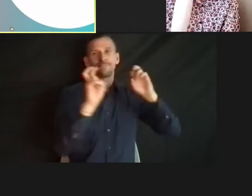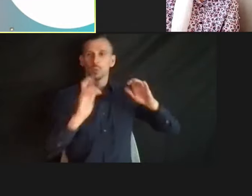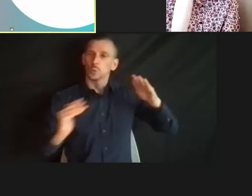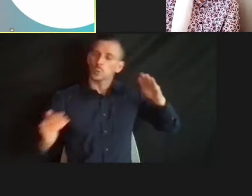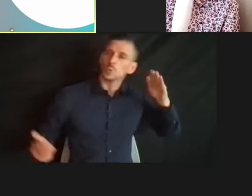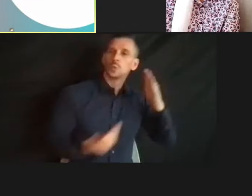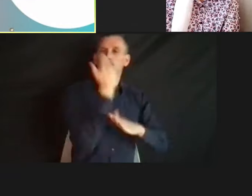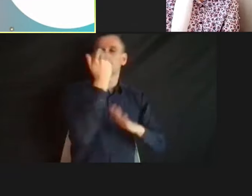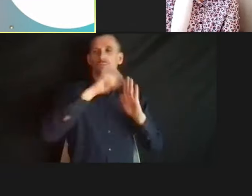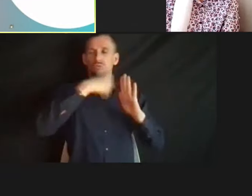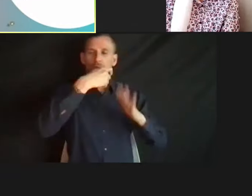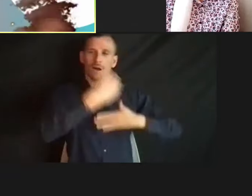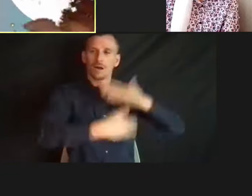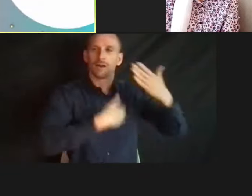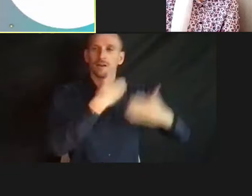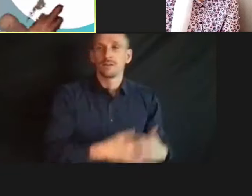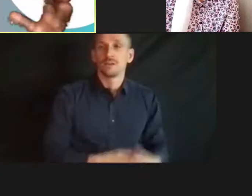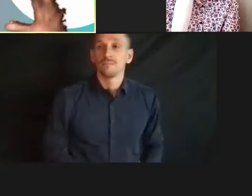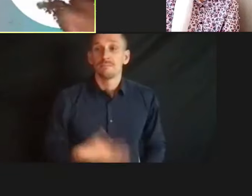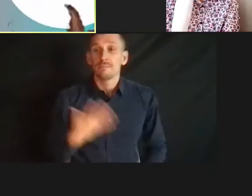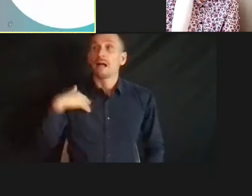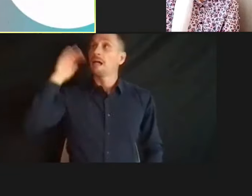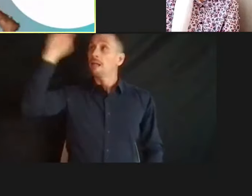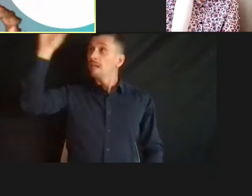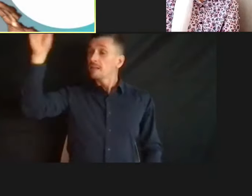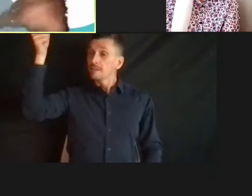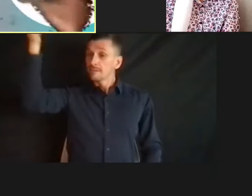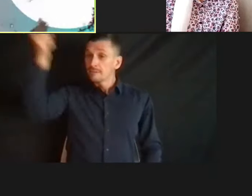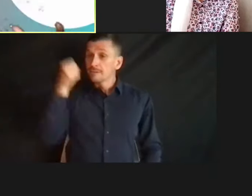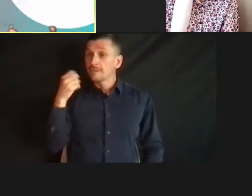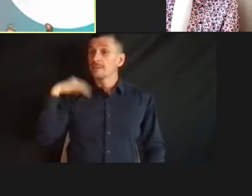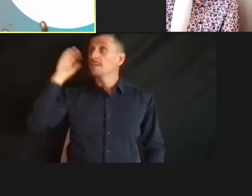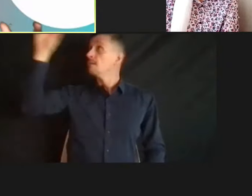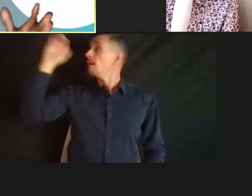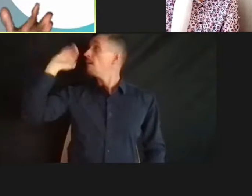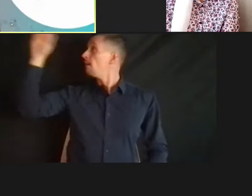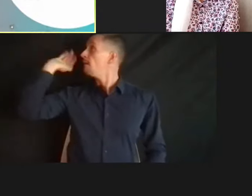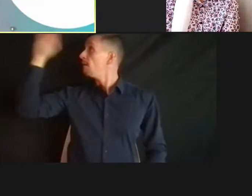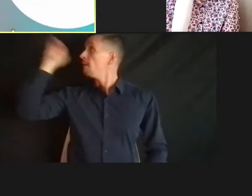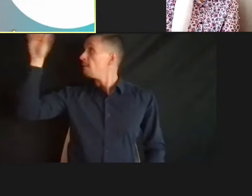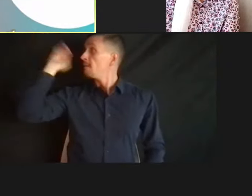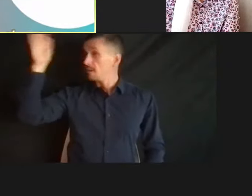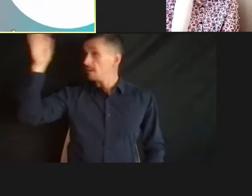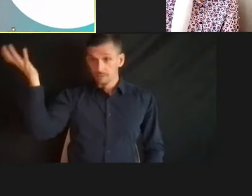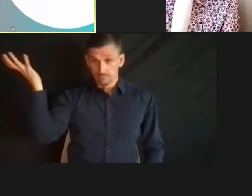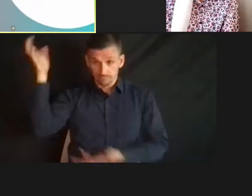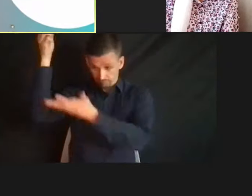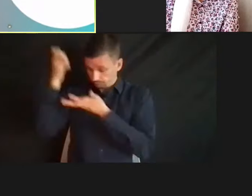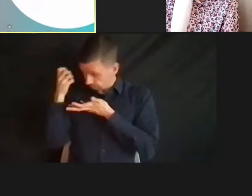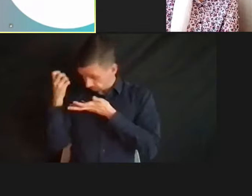additional expense. It is a community-based system that is maintained by the community. This is why